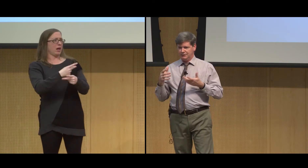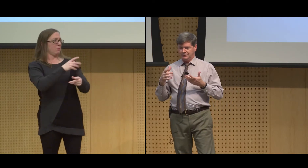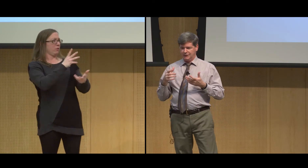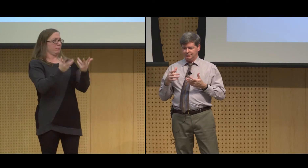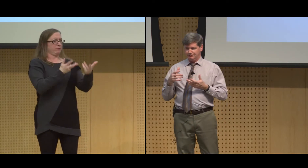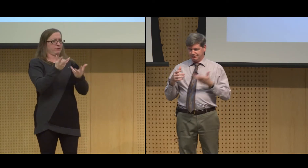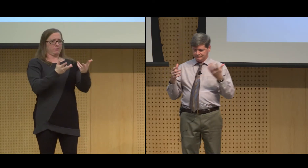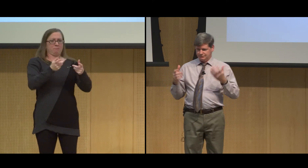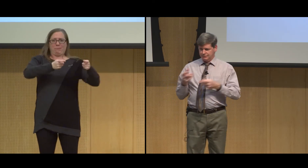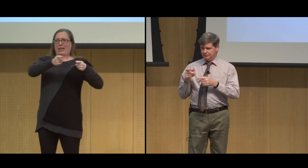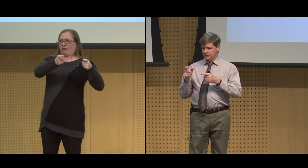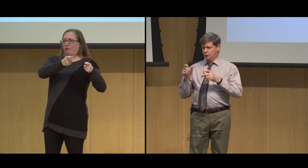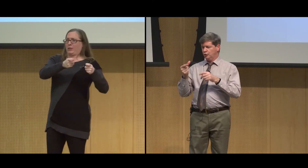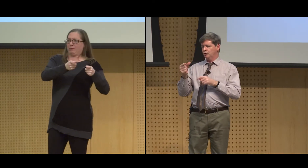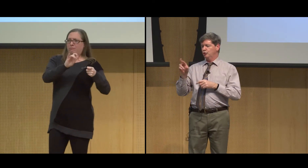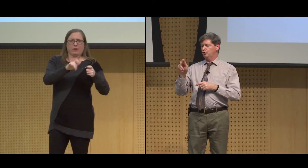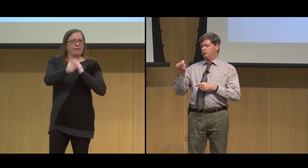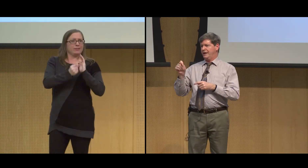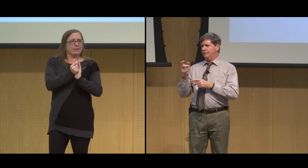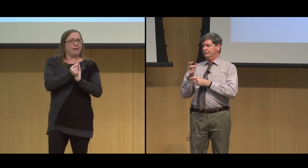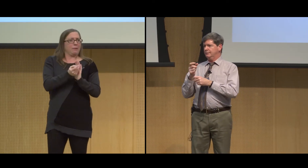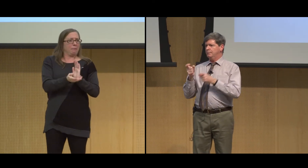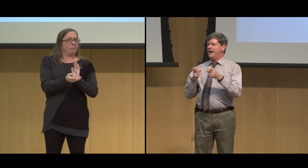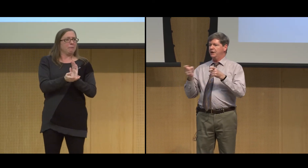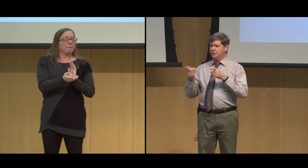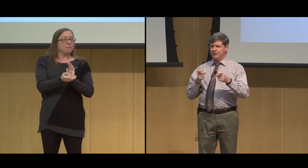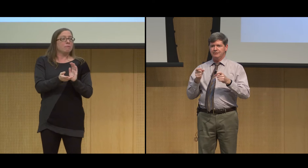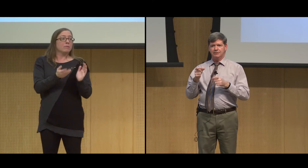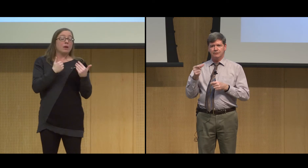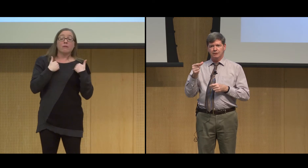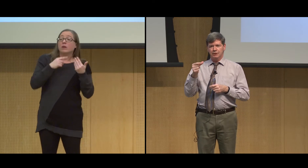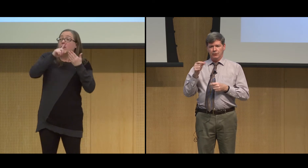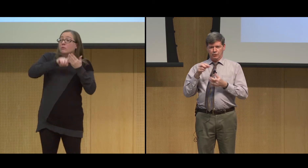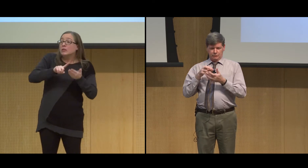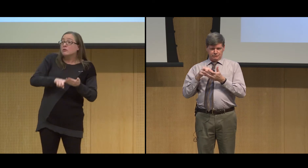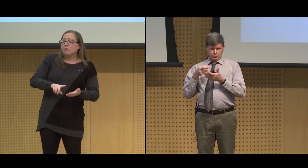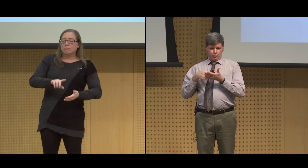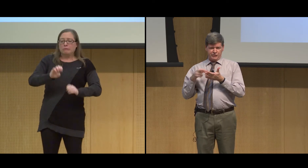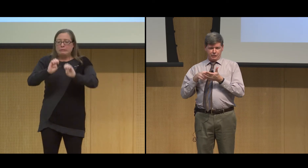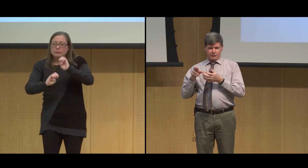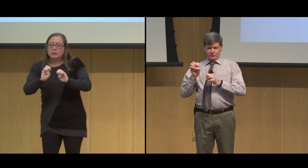and--and grant management and research,